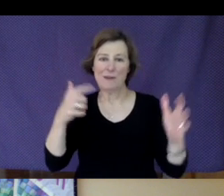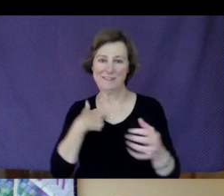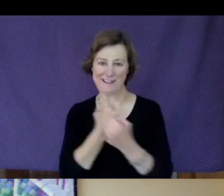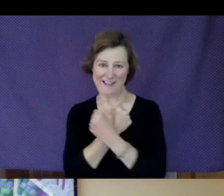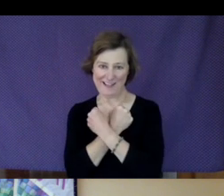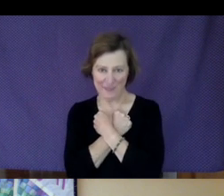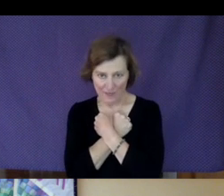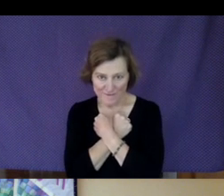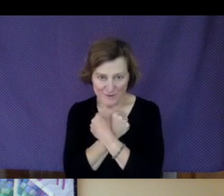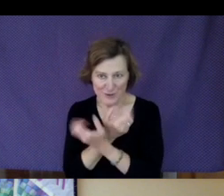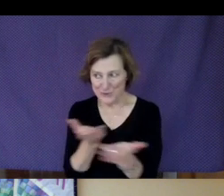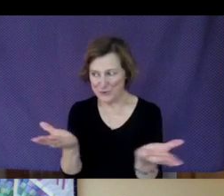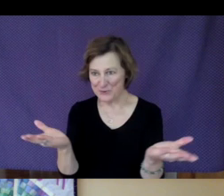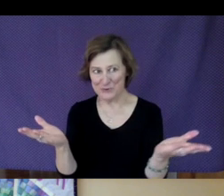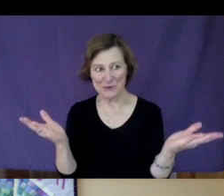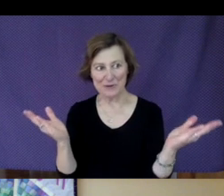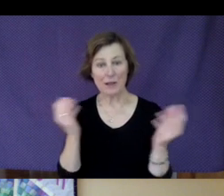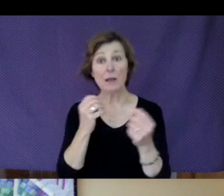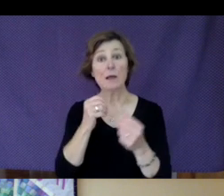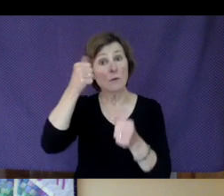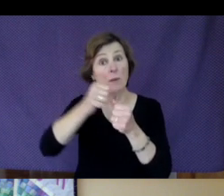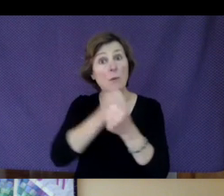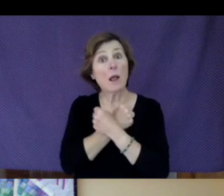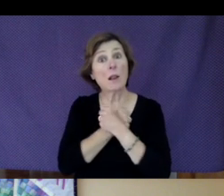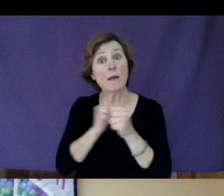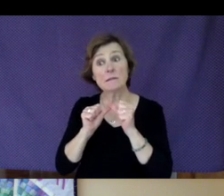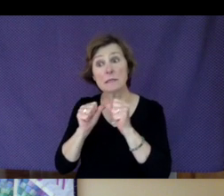Remember that love continues as long as it is passed on